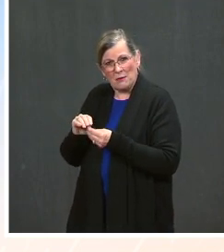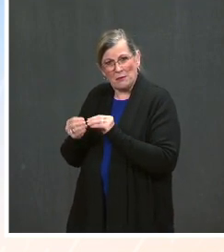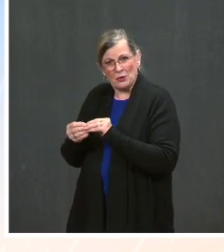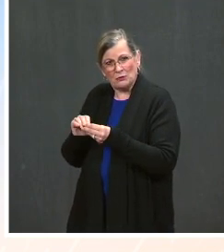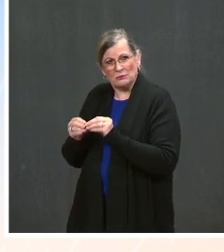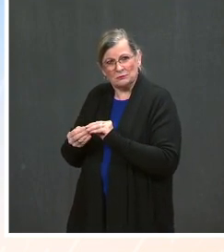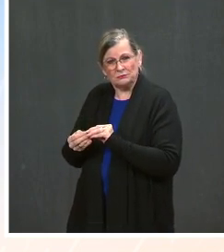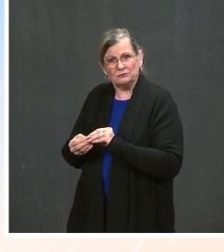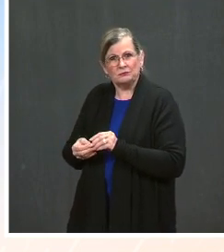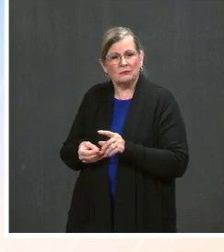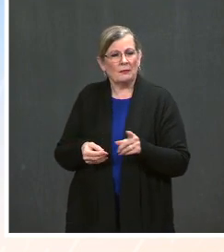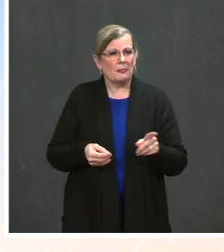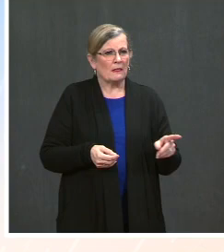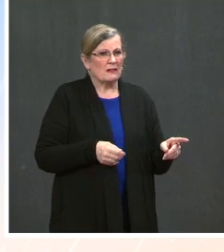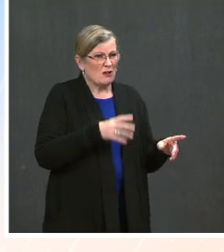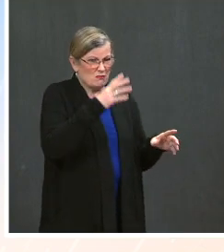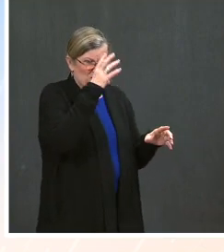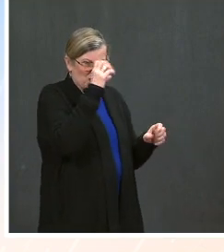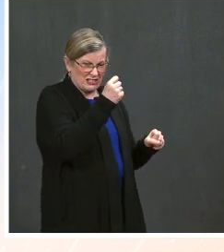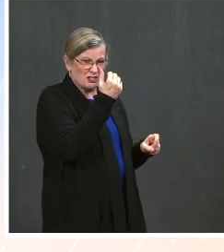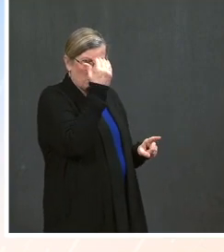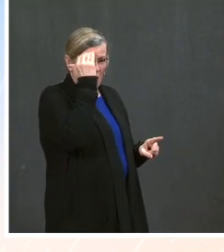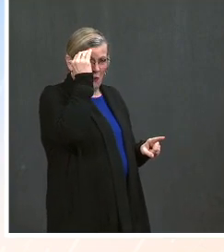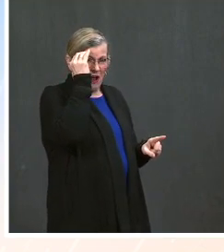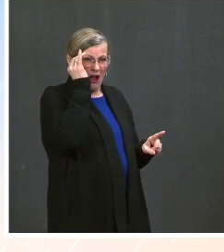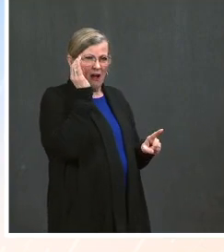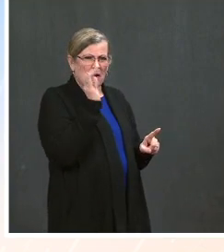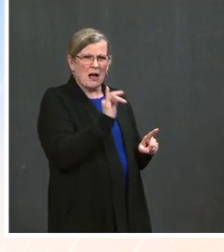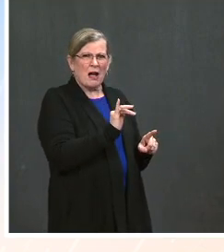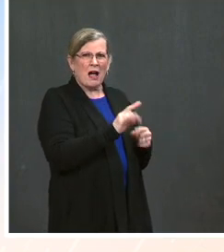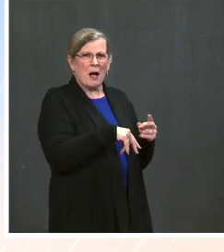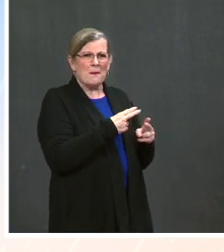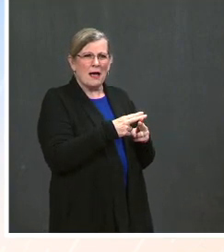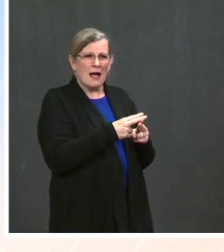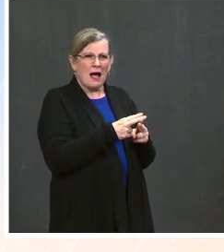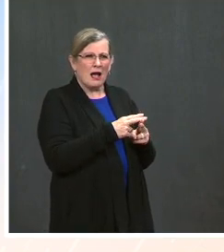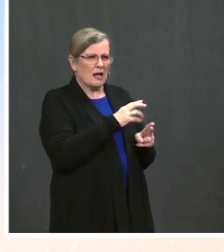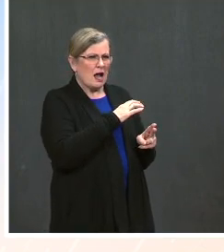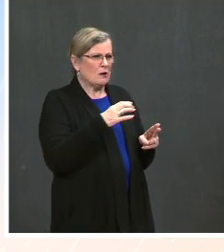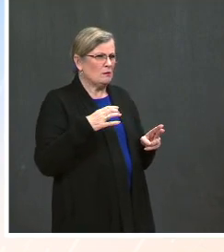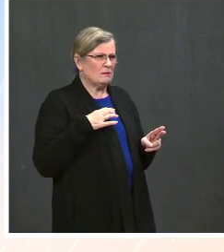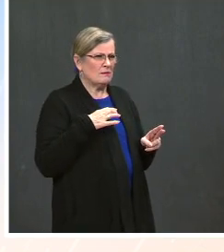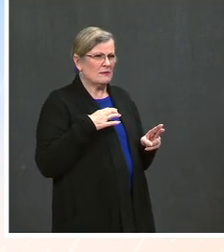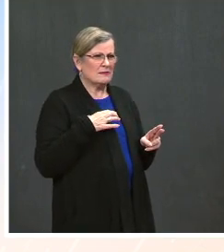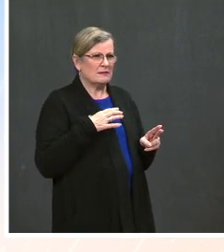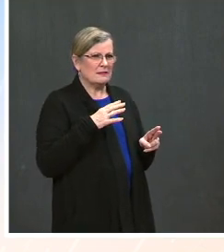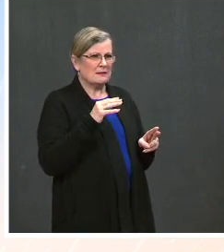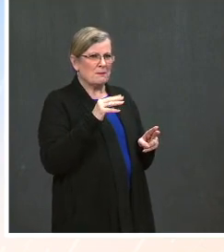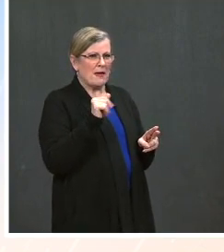and the investigation into Congressman Matt Gaetz? And does he believe that the Congressman should resign?